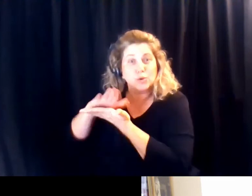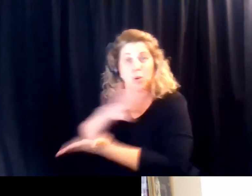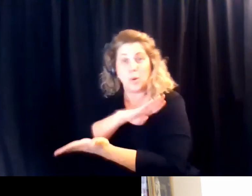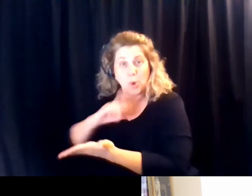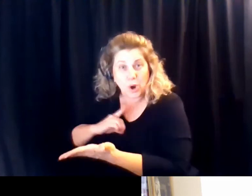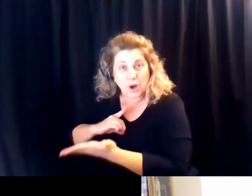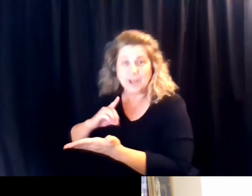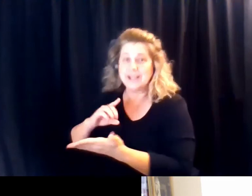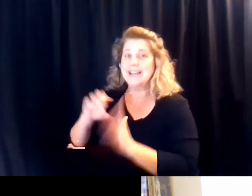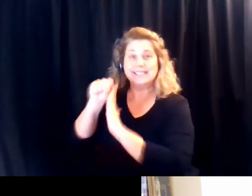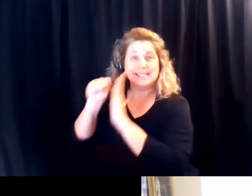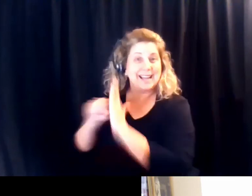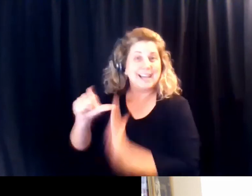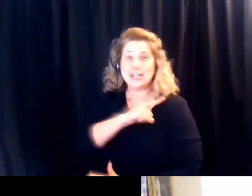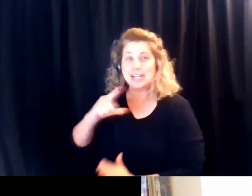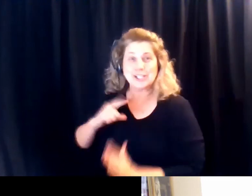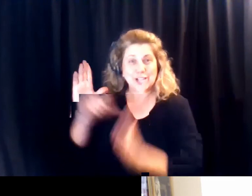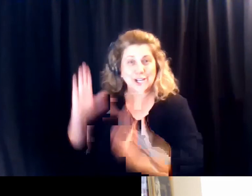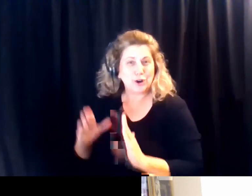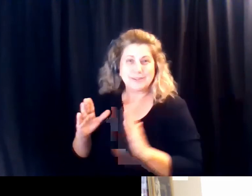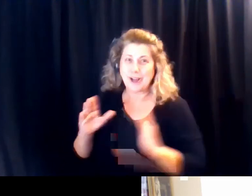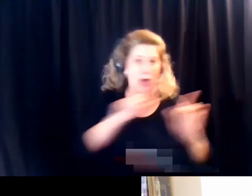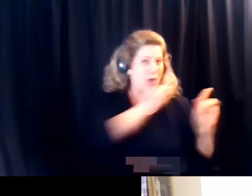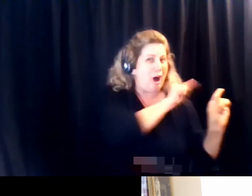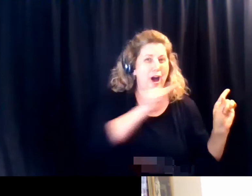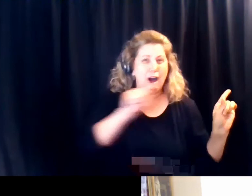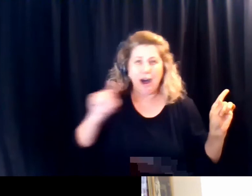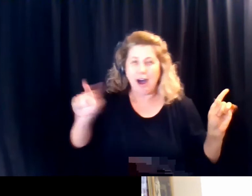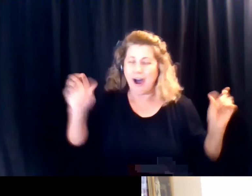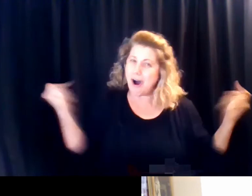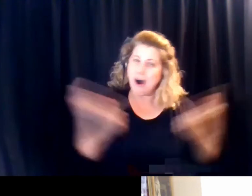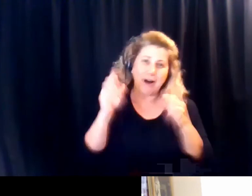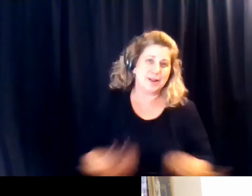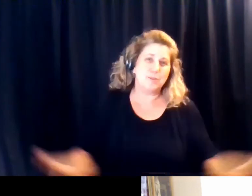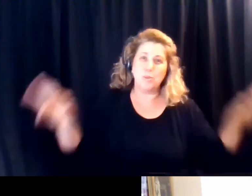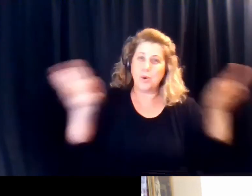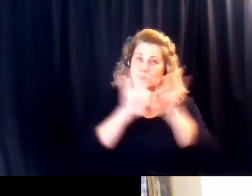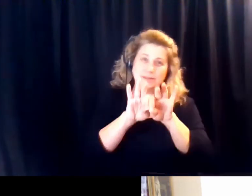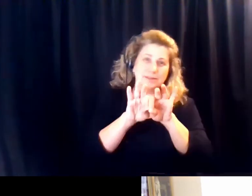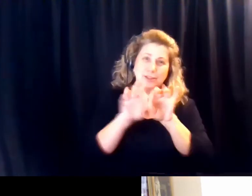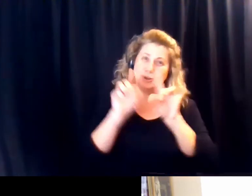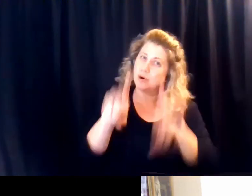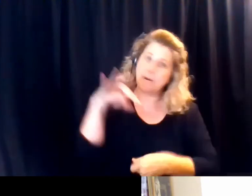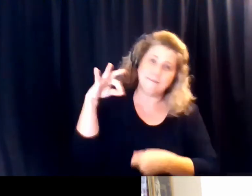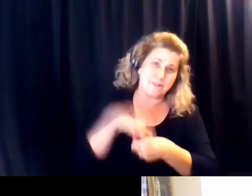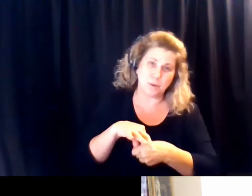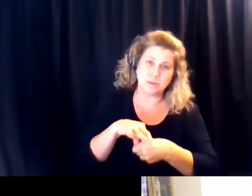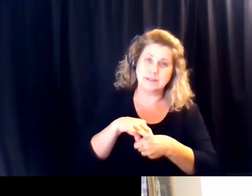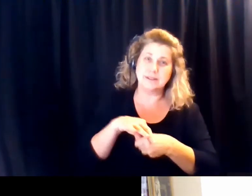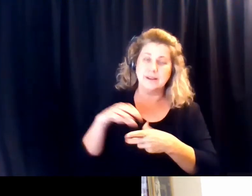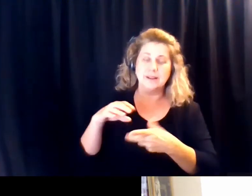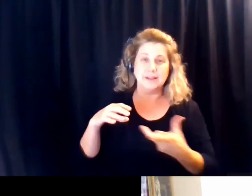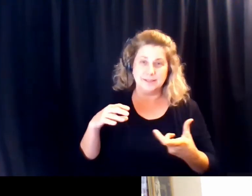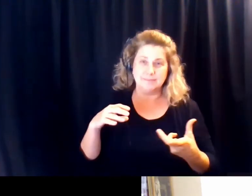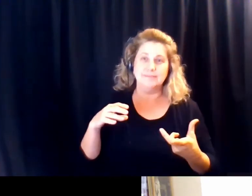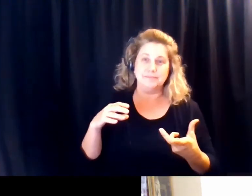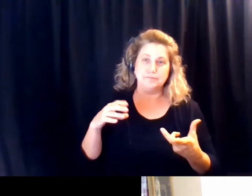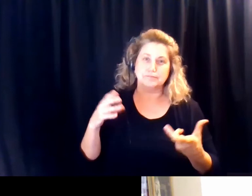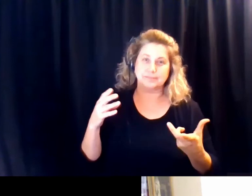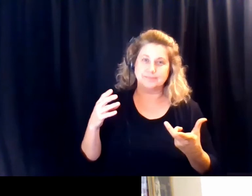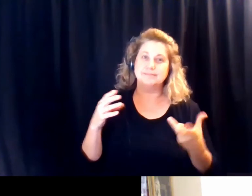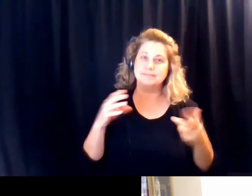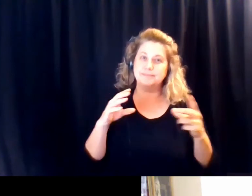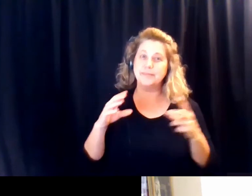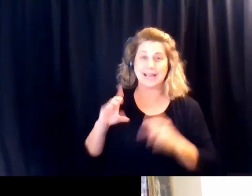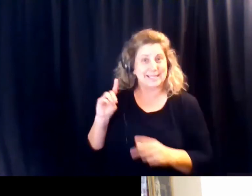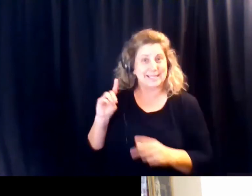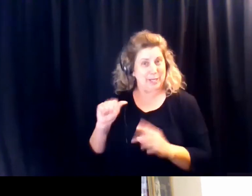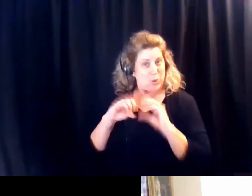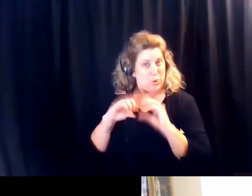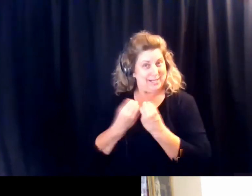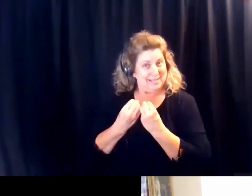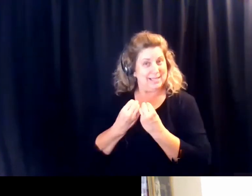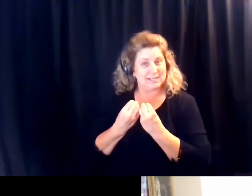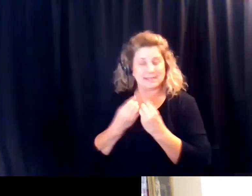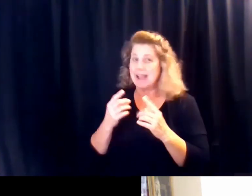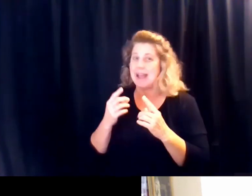Judith Heumann: And past, we need to understand the budget process much more deeply and we must work in coalition. We have to be working, not just across disability but we have to be working with other community organizations.